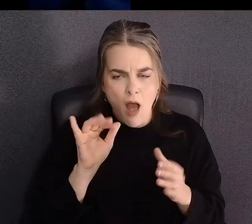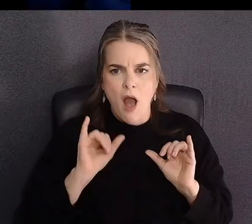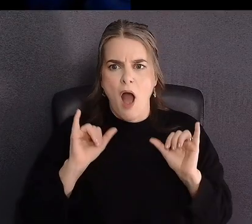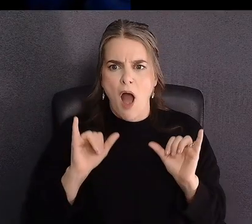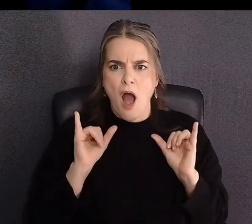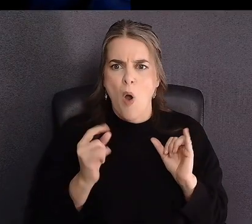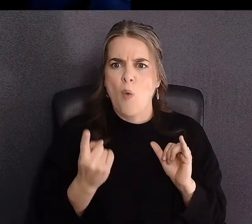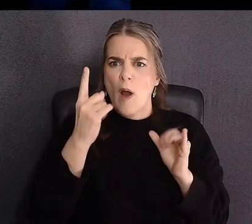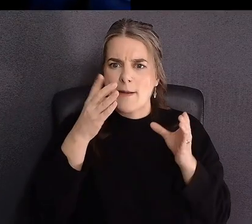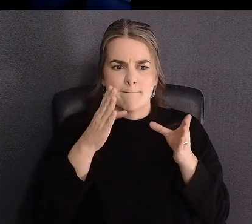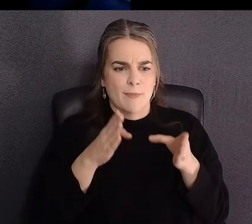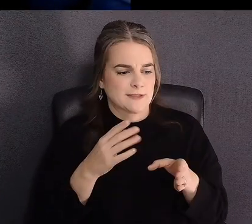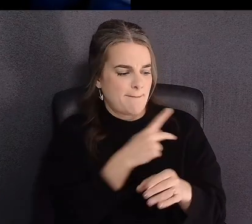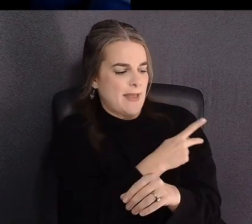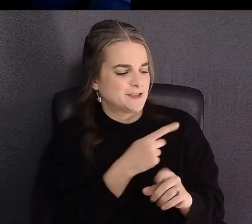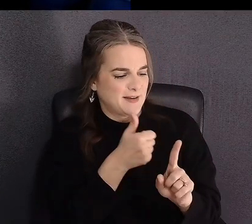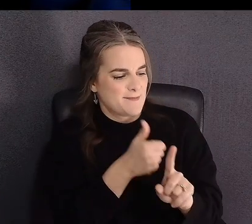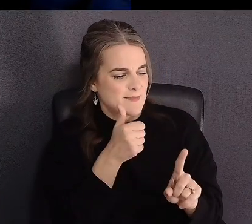was very limited with his range of motion with his arm.